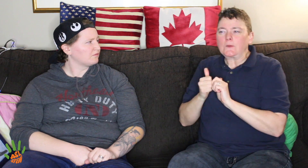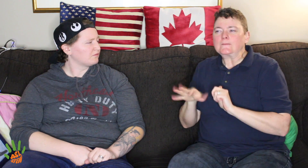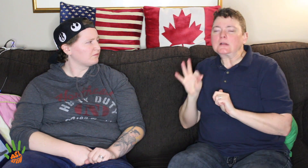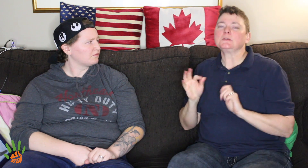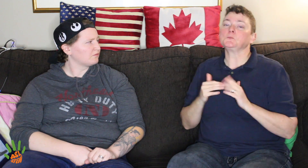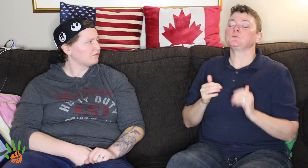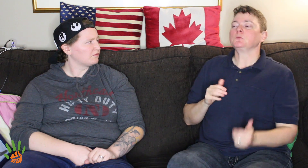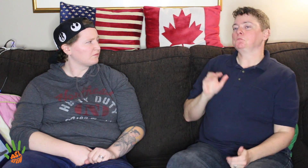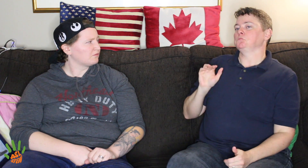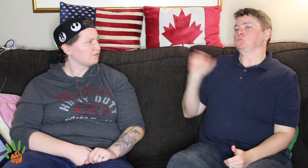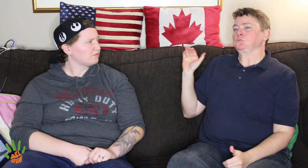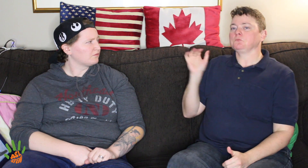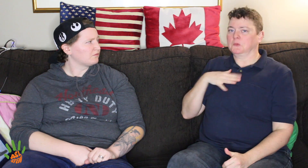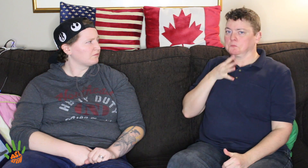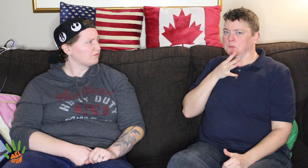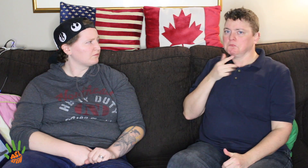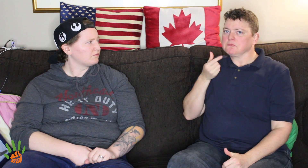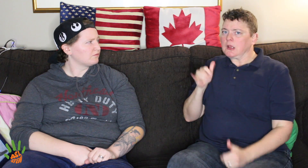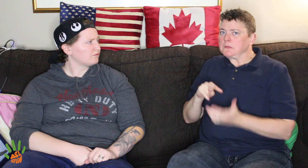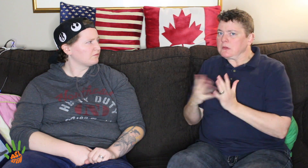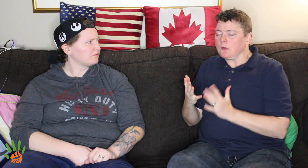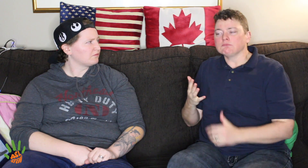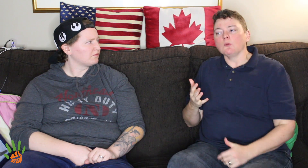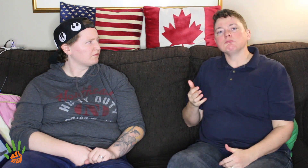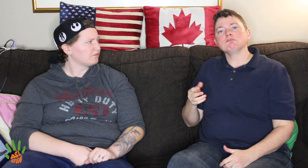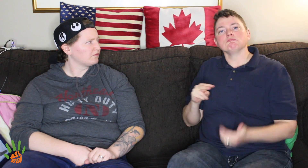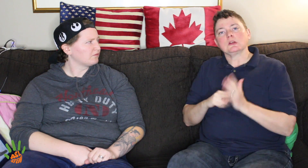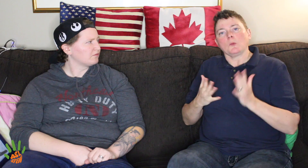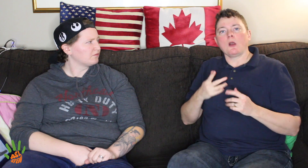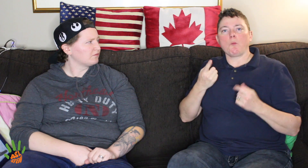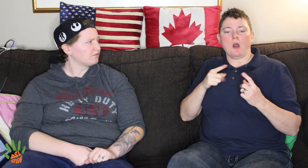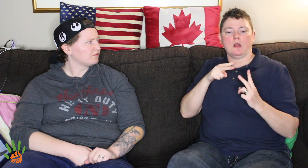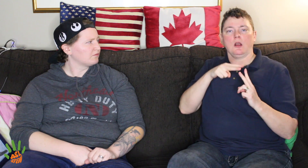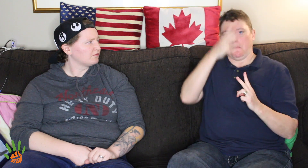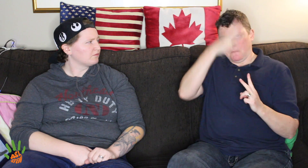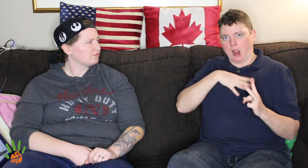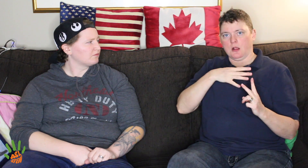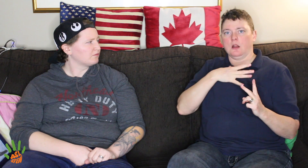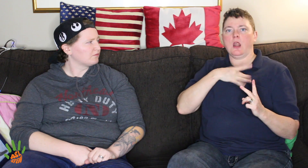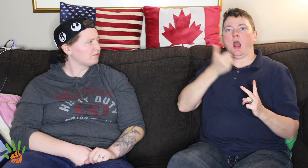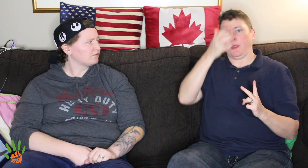I remember I told my mom "what does gay mean?" She explained, that if there is a man and a man together